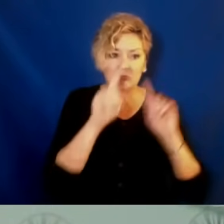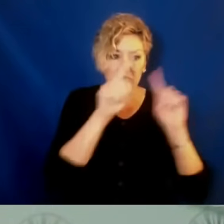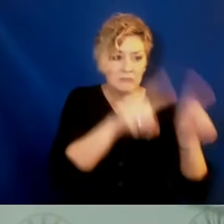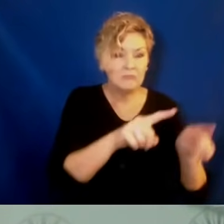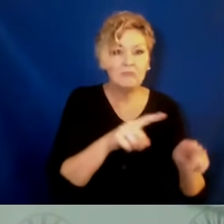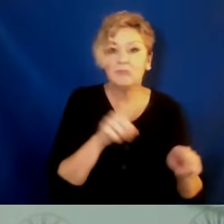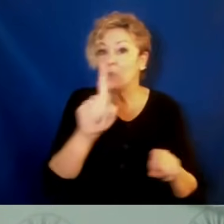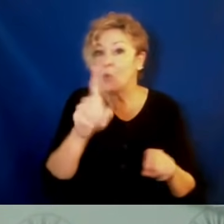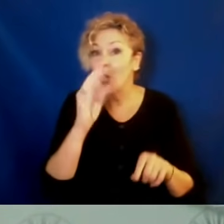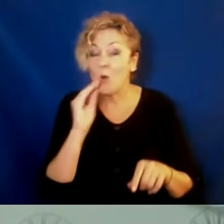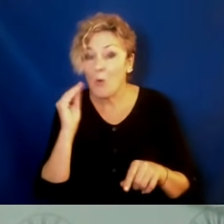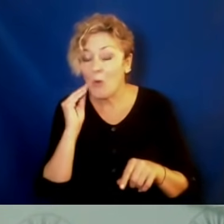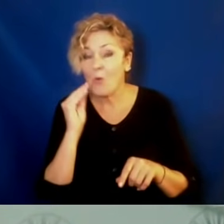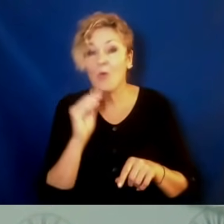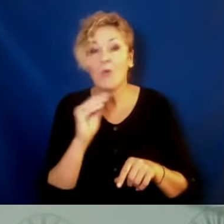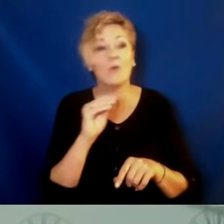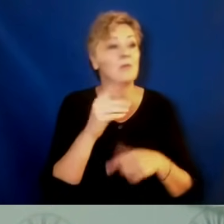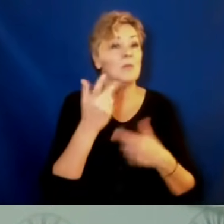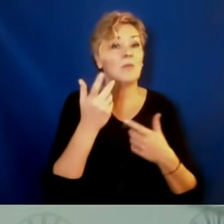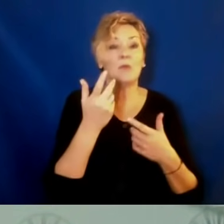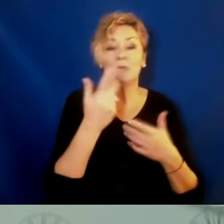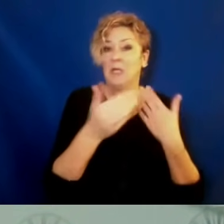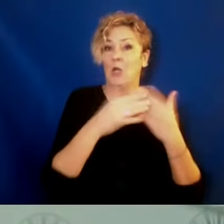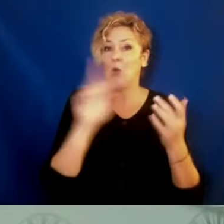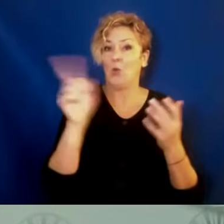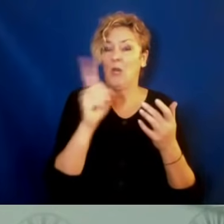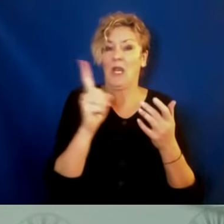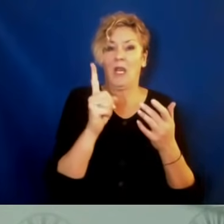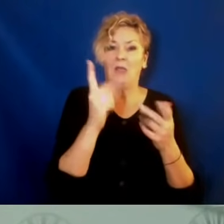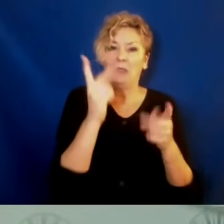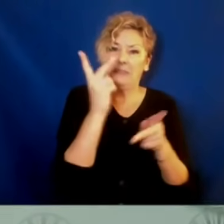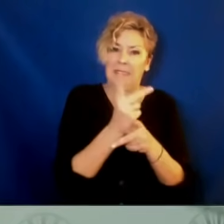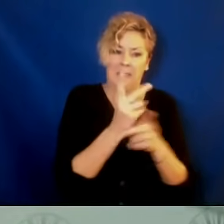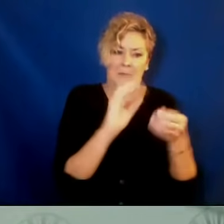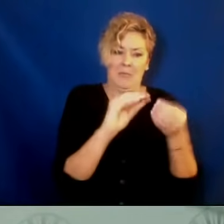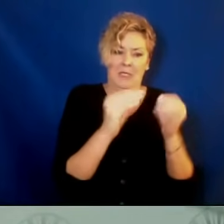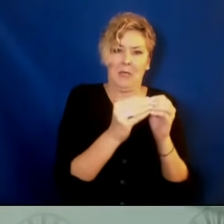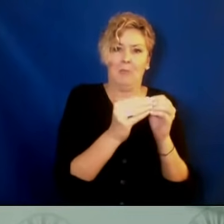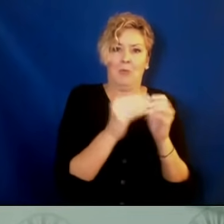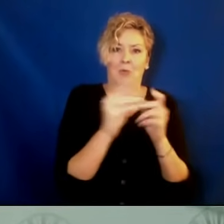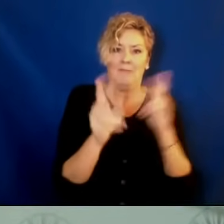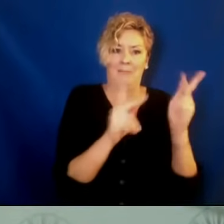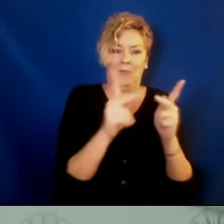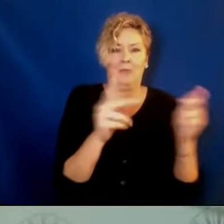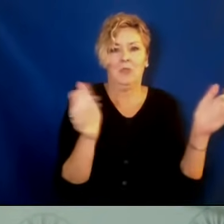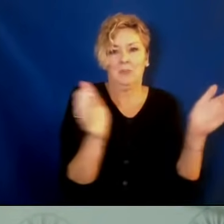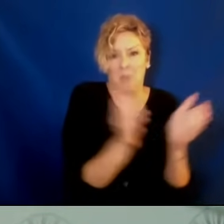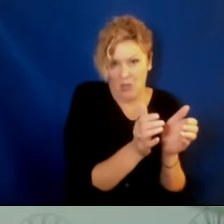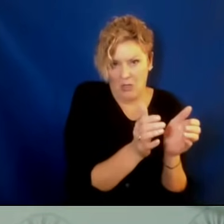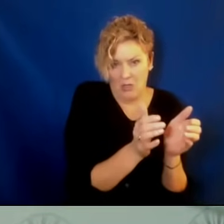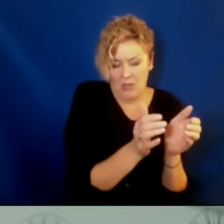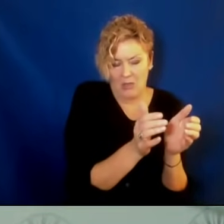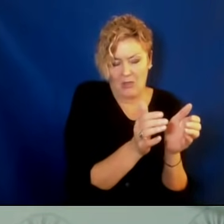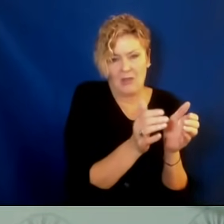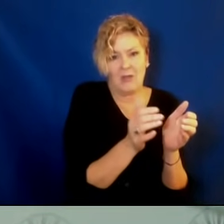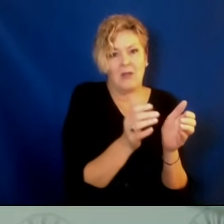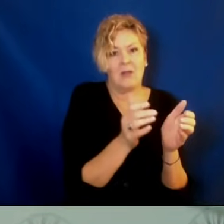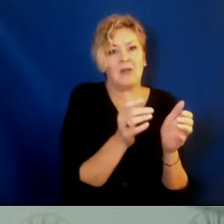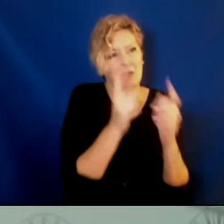And when we do experience the surges, we need to respond with increased upward efforts and stuff at focus using the public health